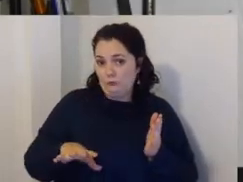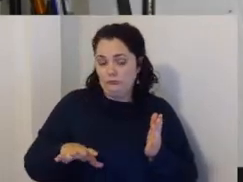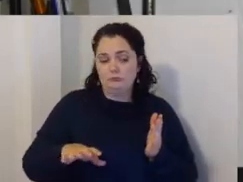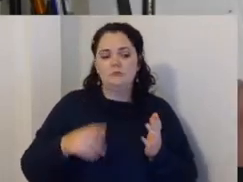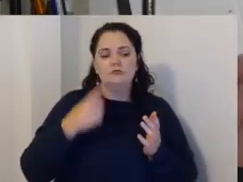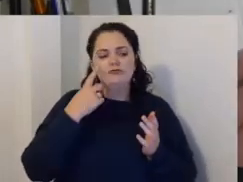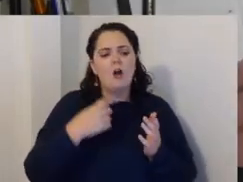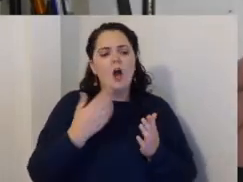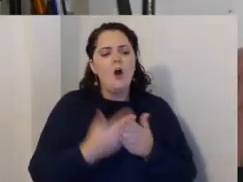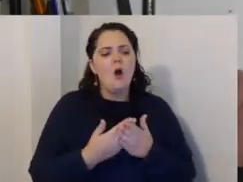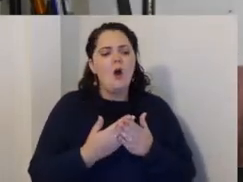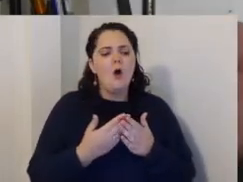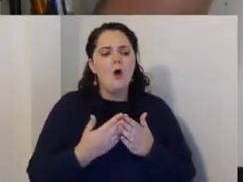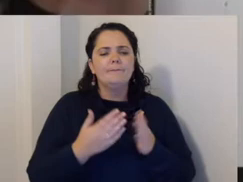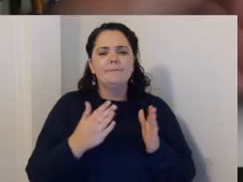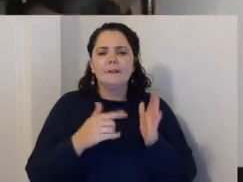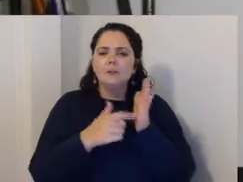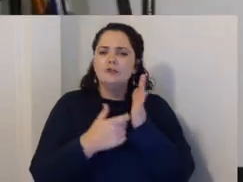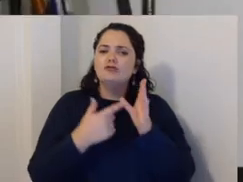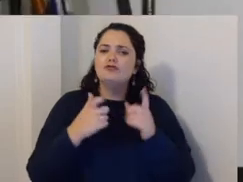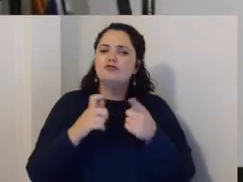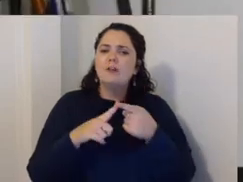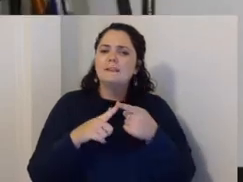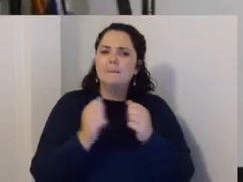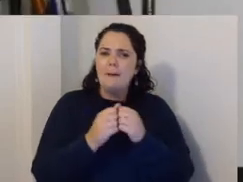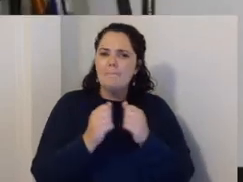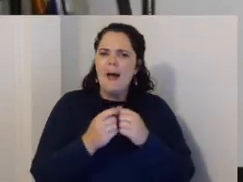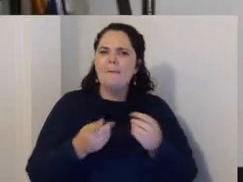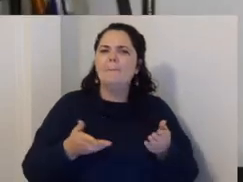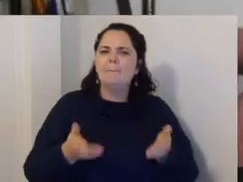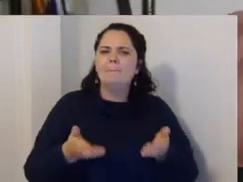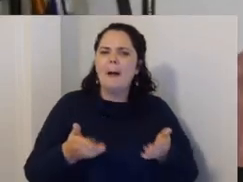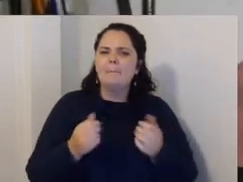on a trace paper or on the butcher's paper excuse me for a second sorry to blow into the microphone